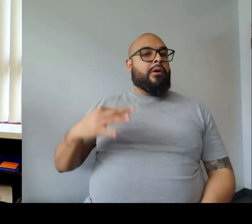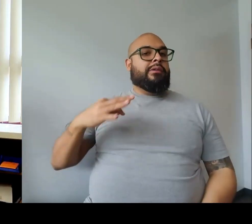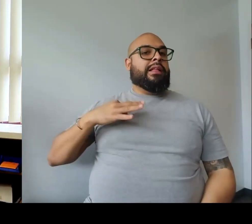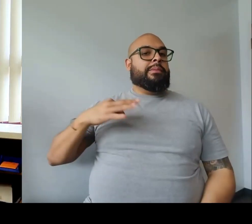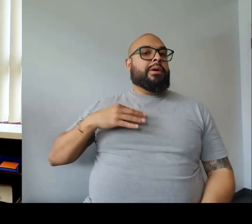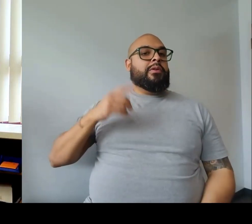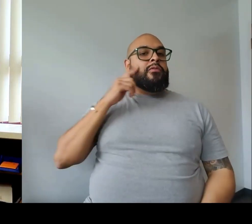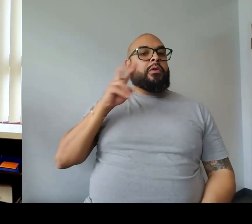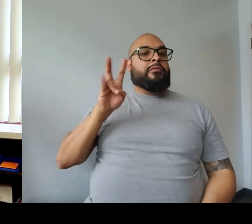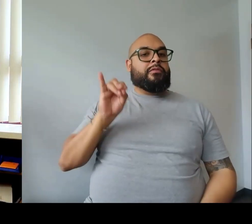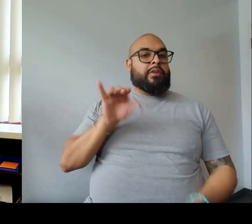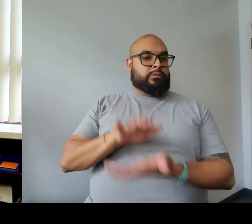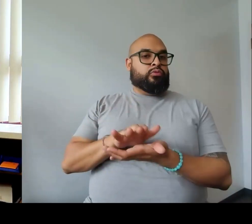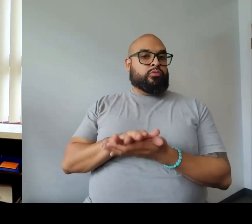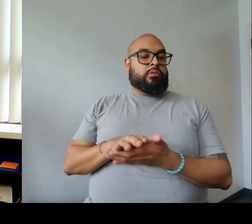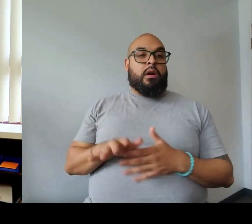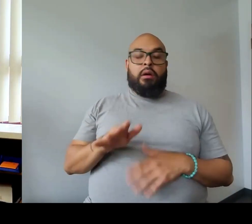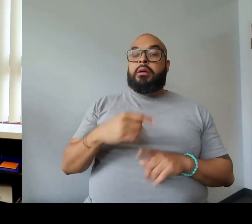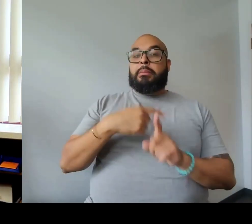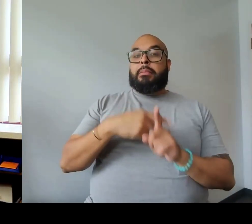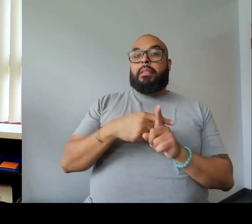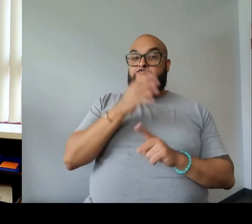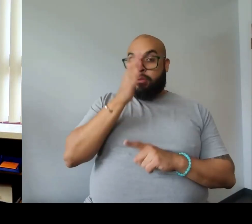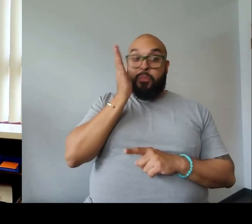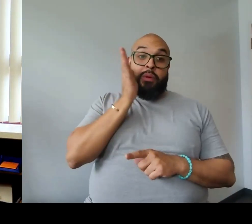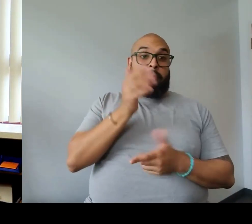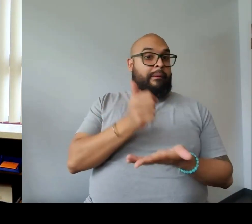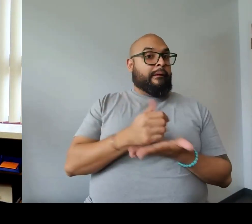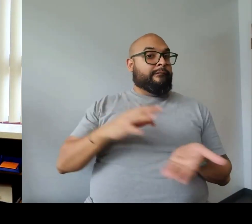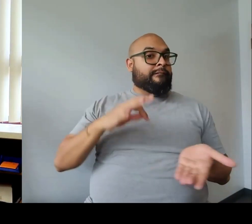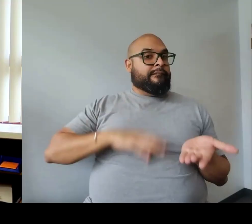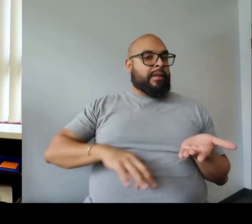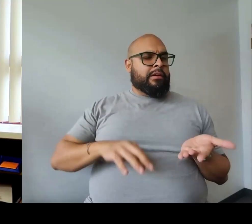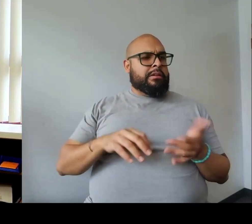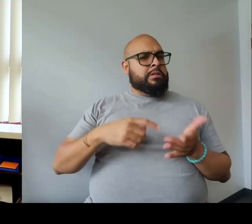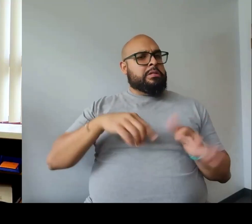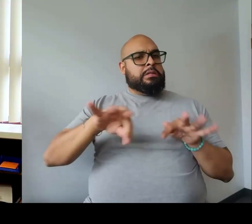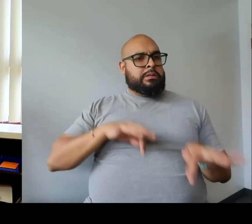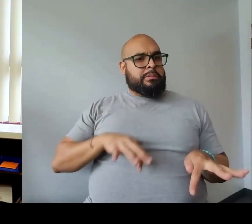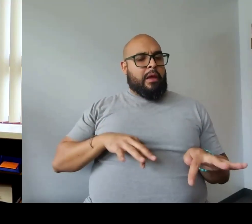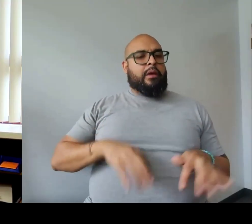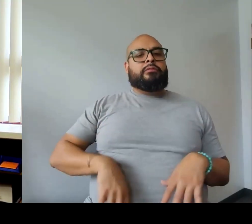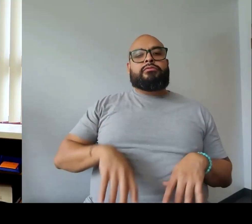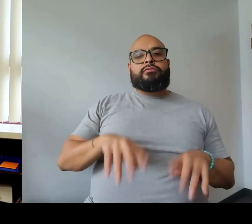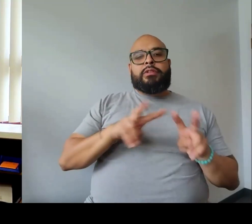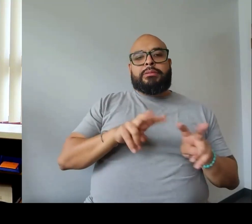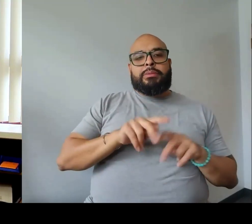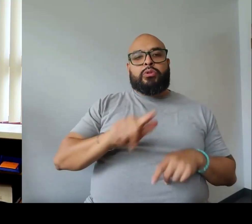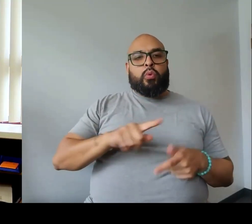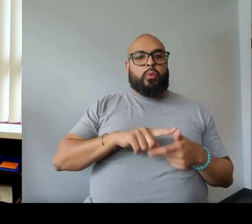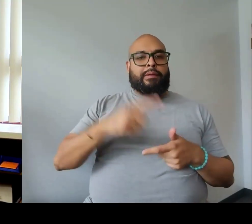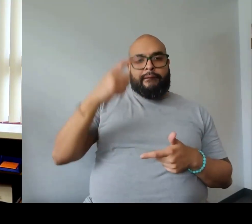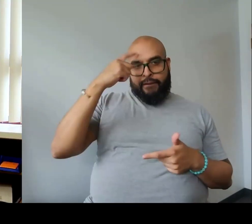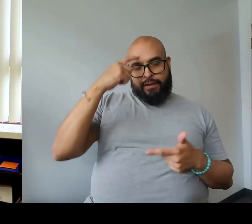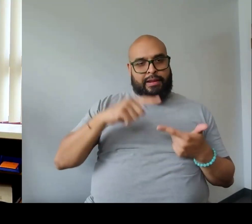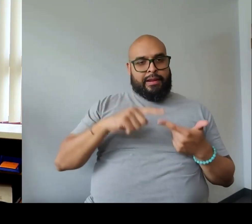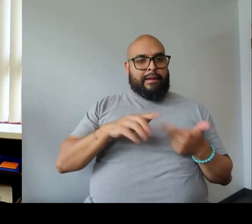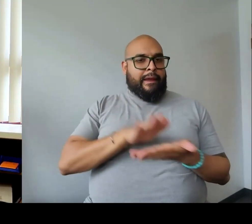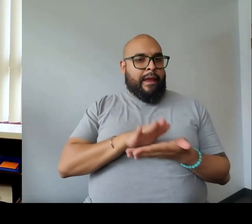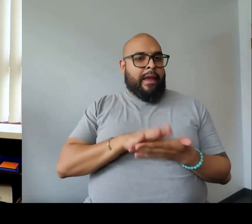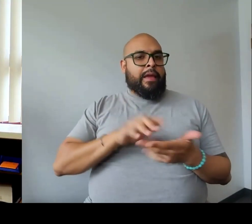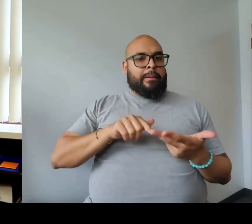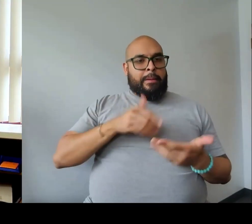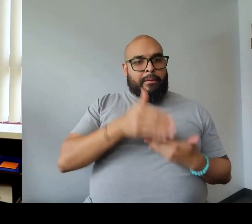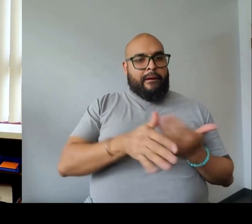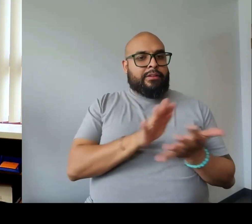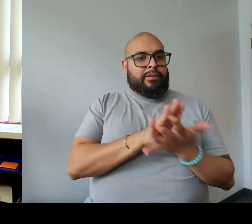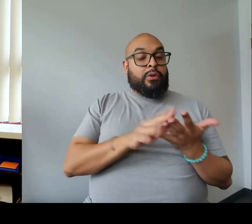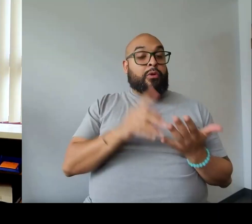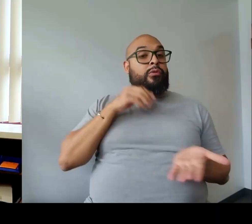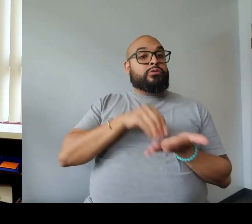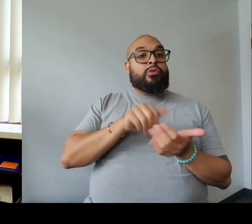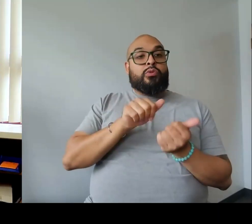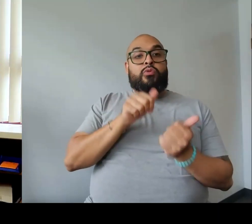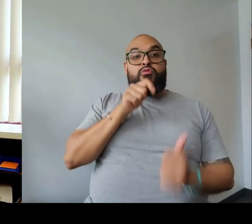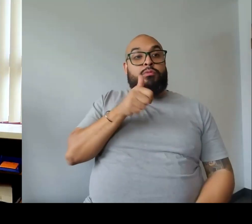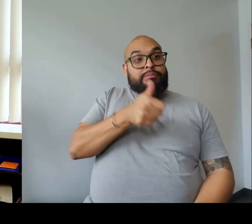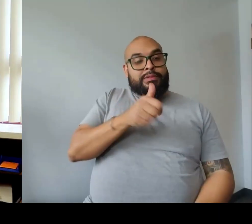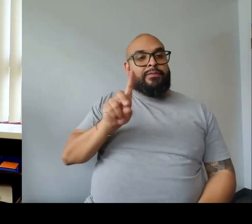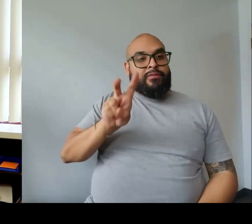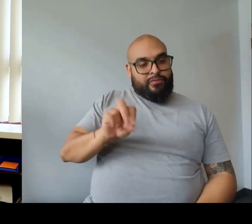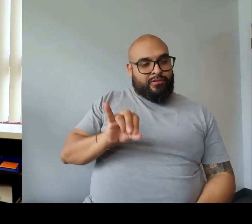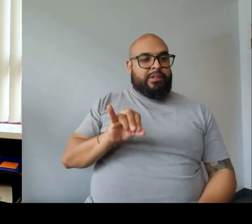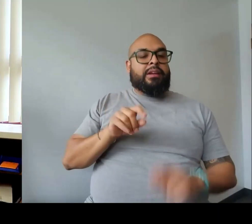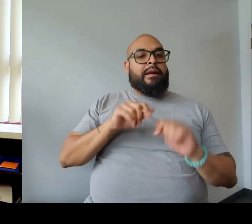In addition, it would be helpful to go over some assessments used, targeted academic, cognitive, and processing areas with students with visual impairments and how that is used in combination with qualitative data gathered.